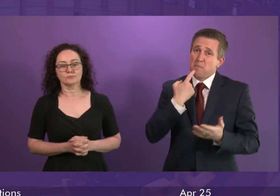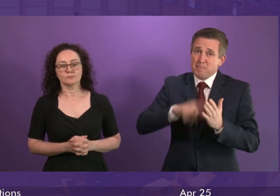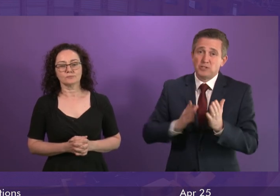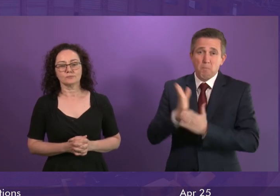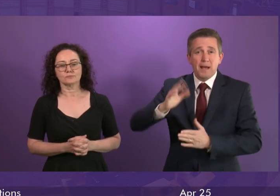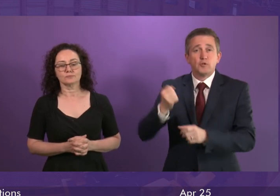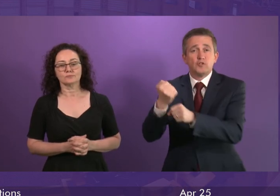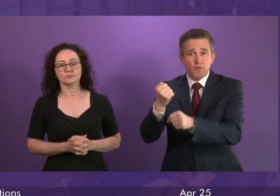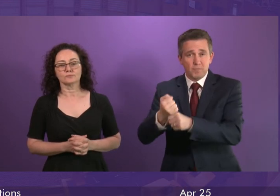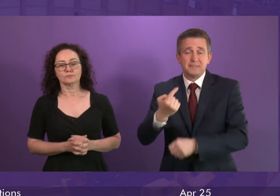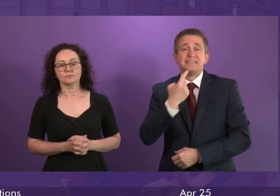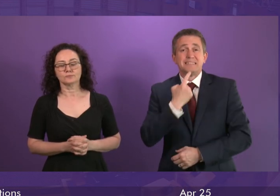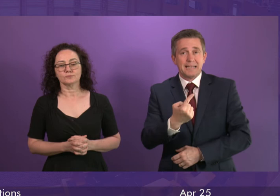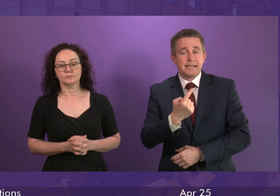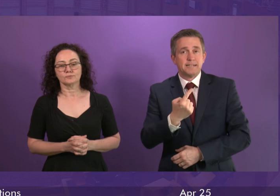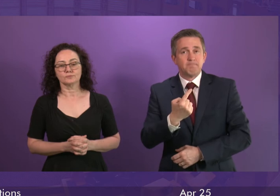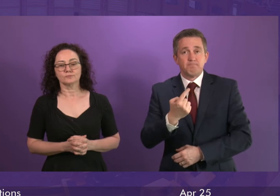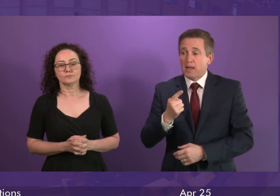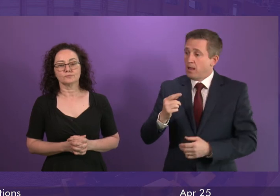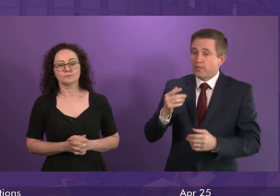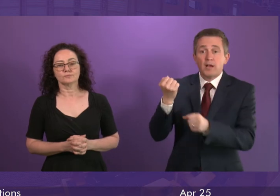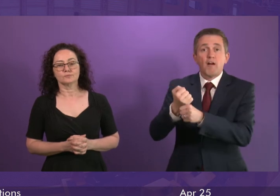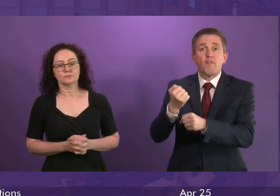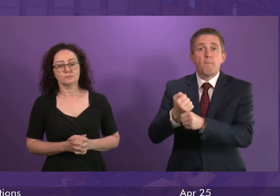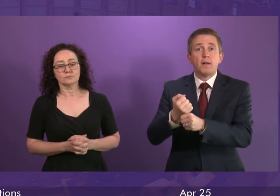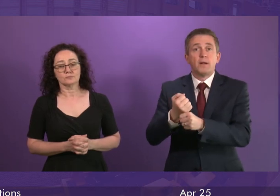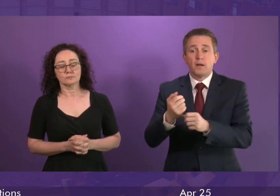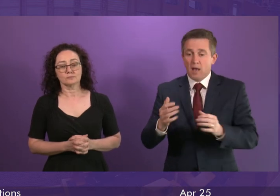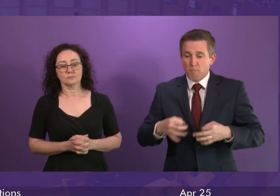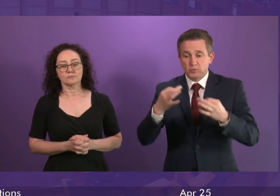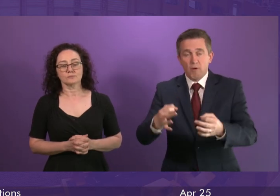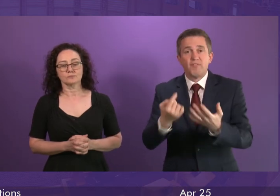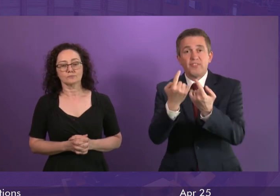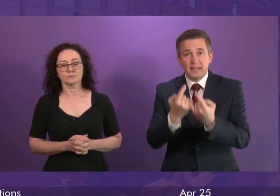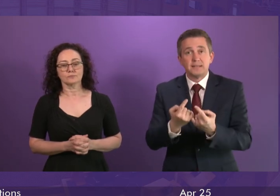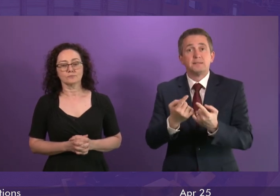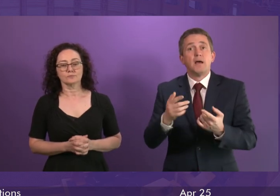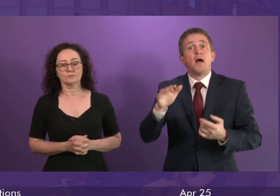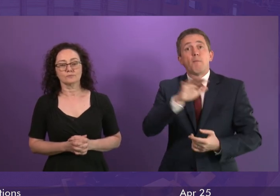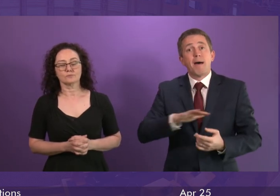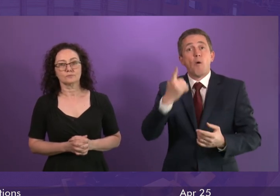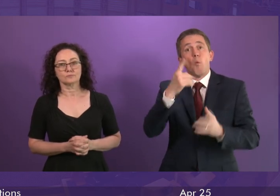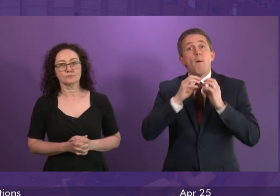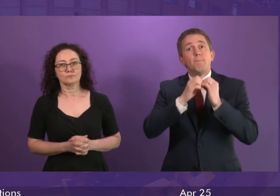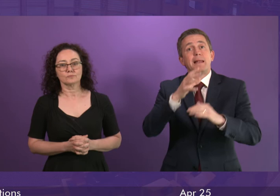which says that inaction by the Government means that £1 billion will be spent to send